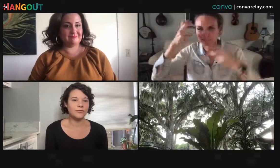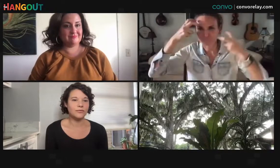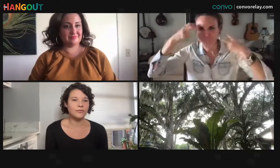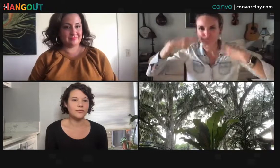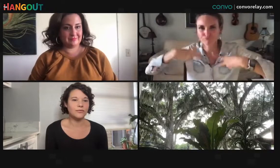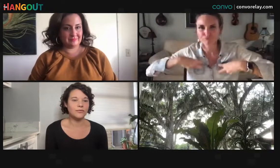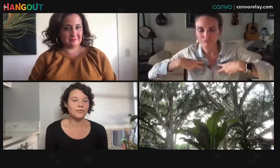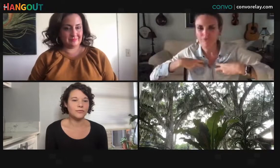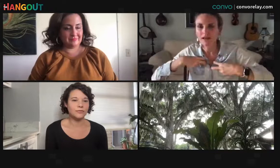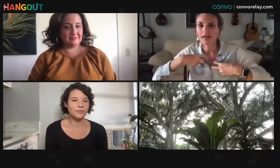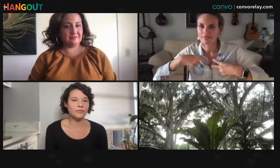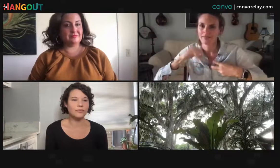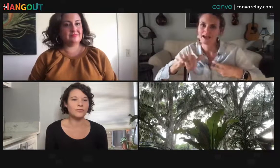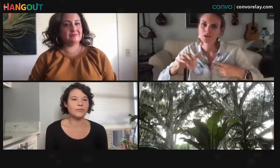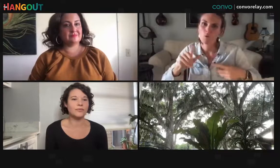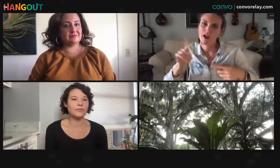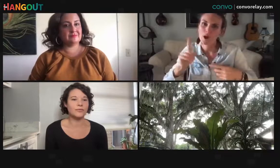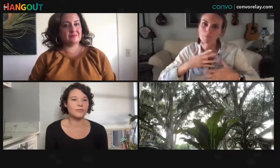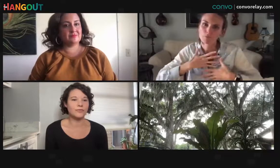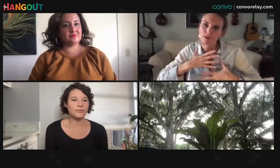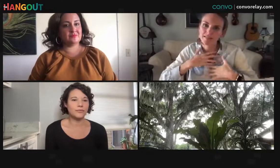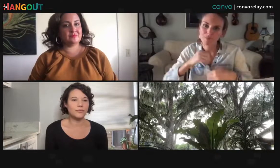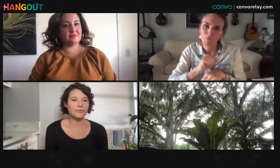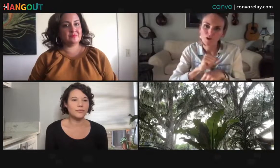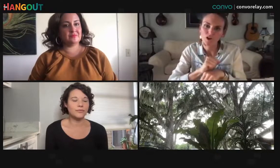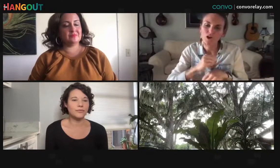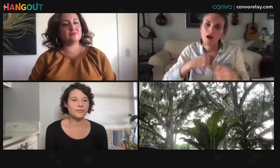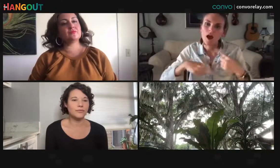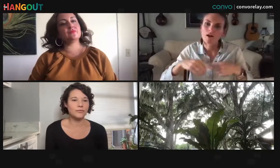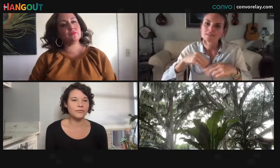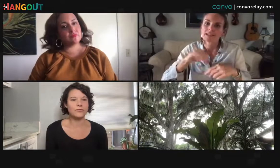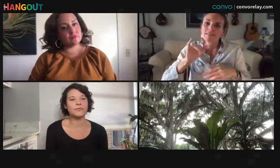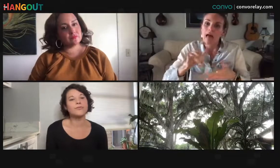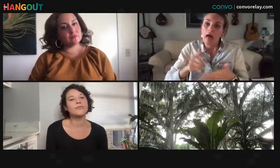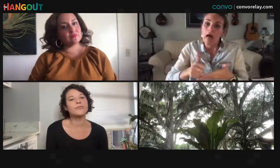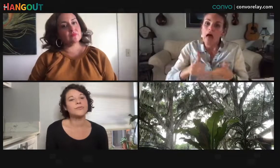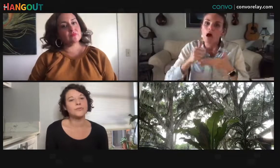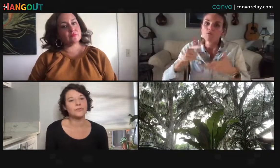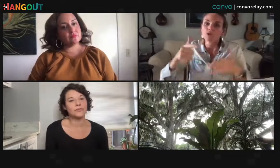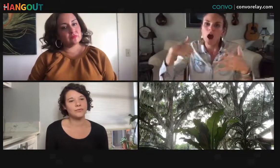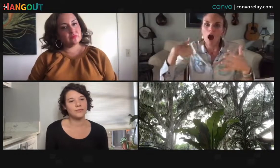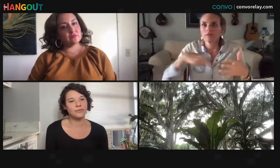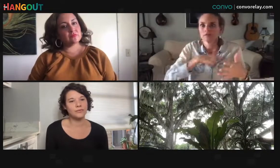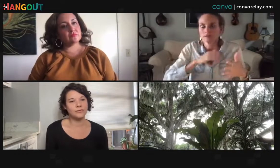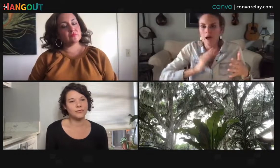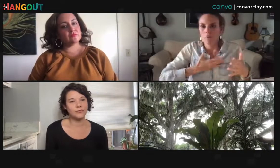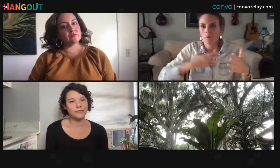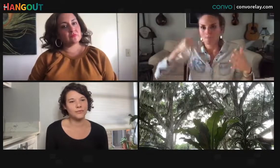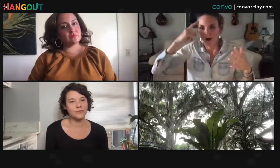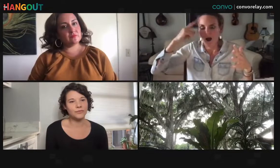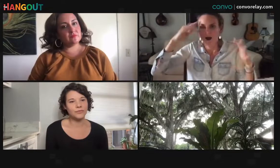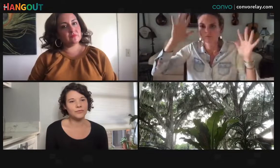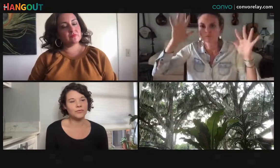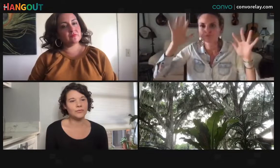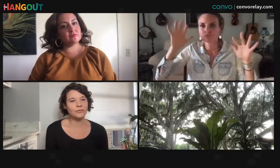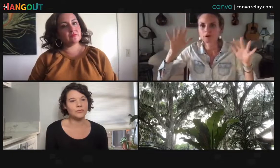body so that embodiment happens and that's where breathing work comes in which helps everyone